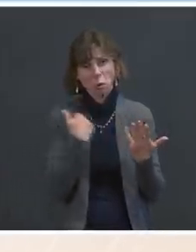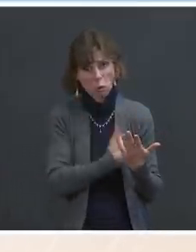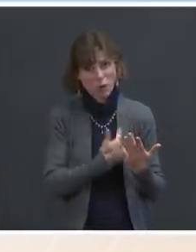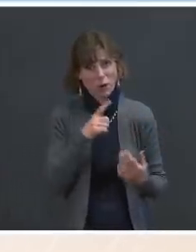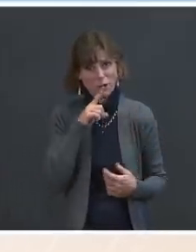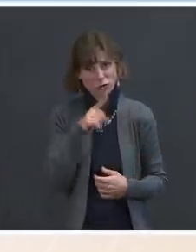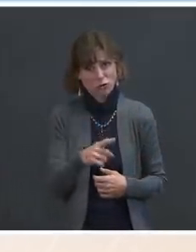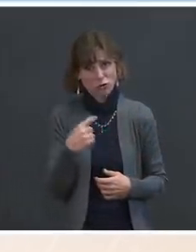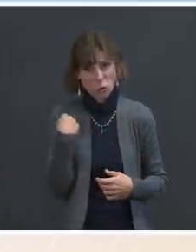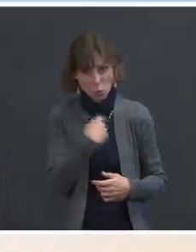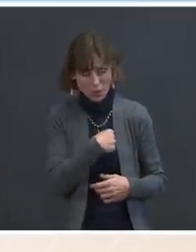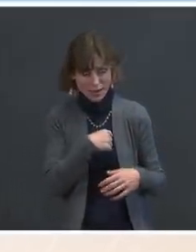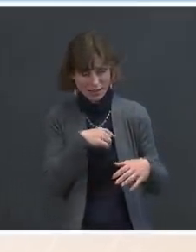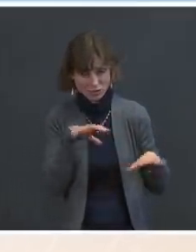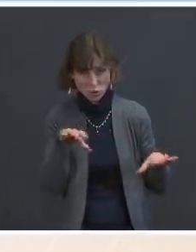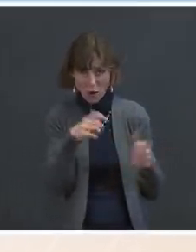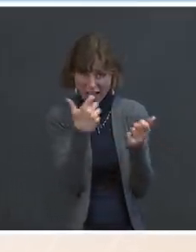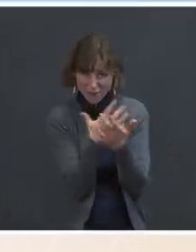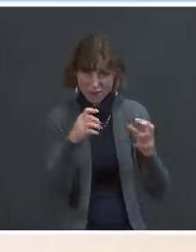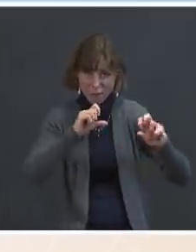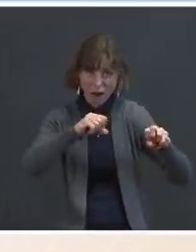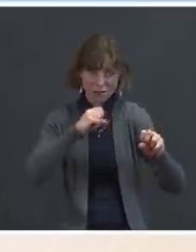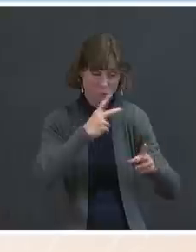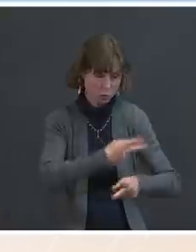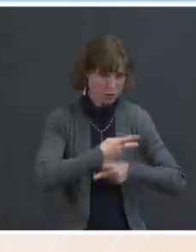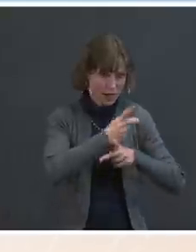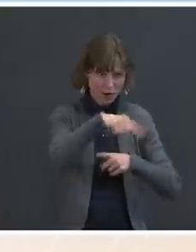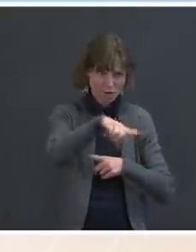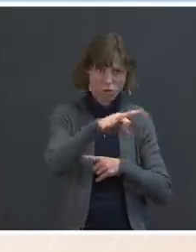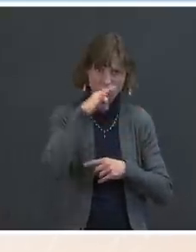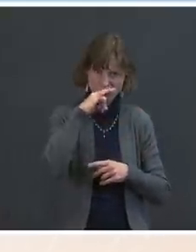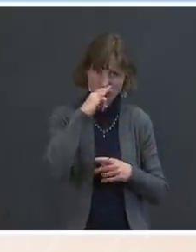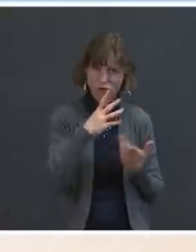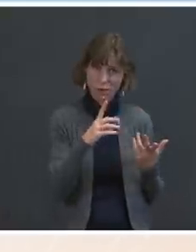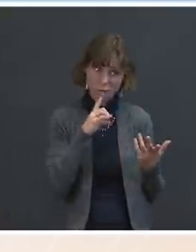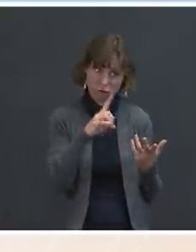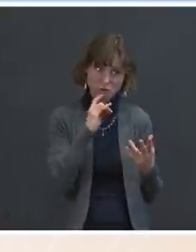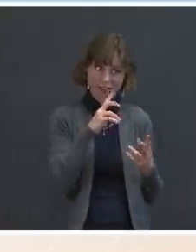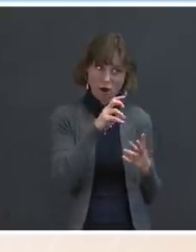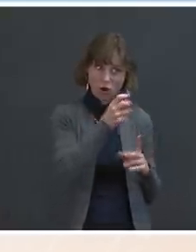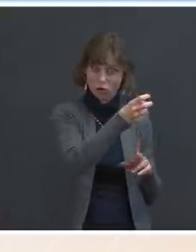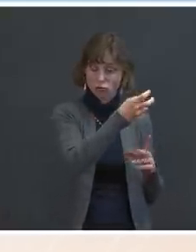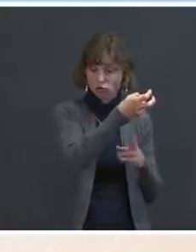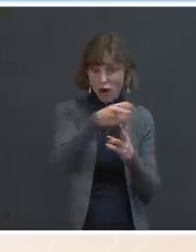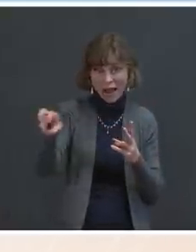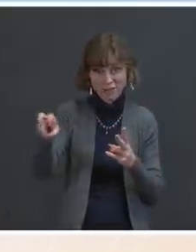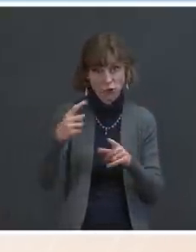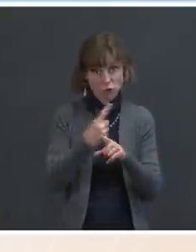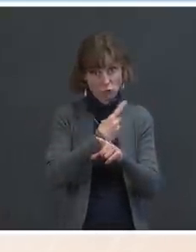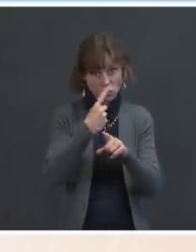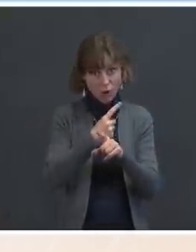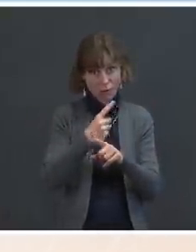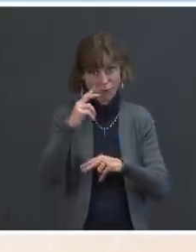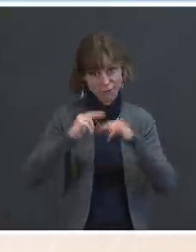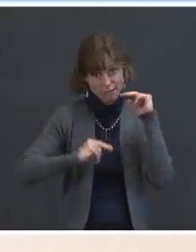for and moved into facilities that are appropriate for them. But I want to make a point again